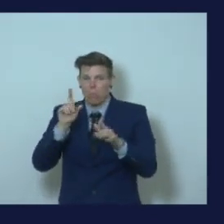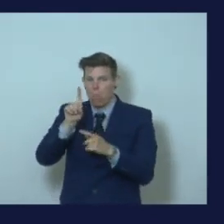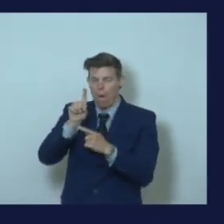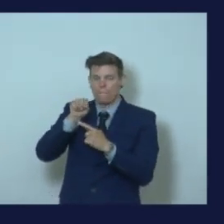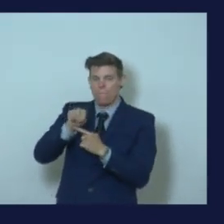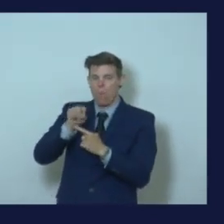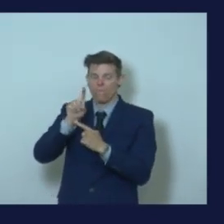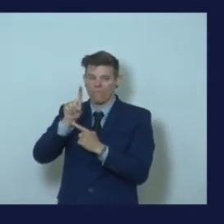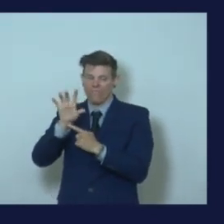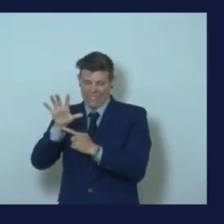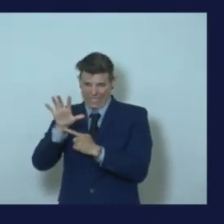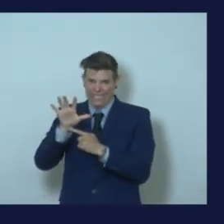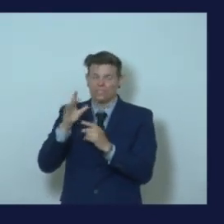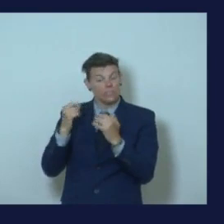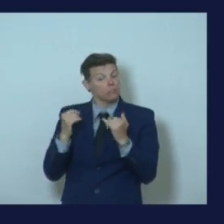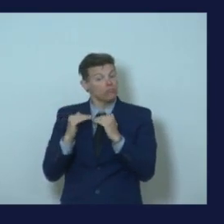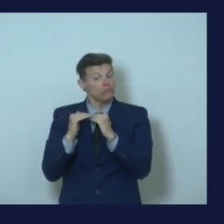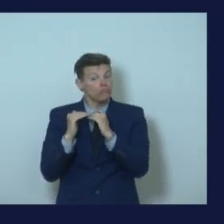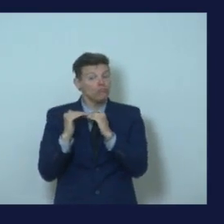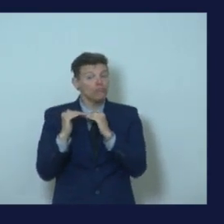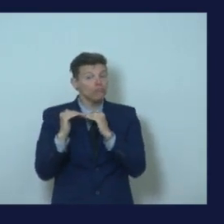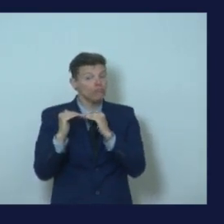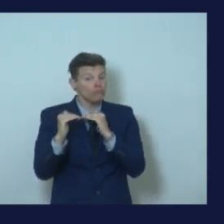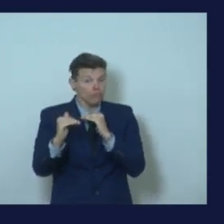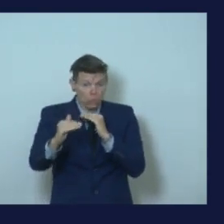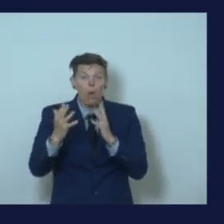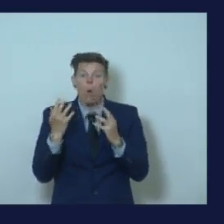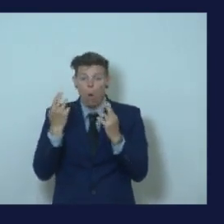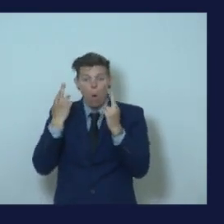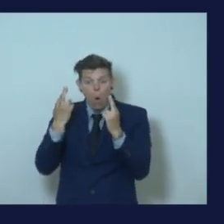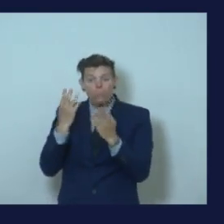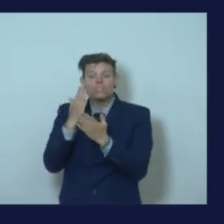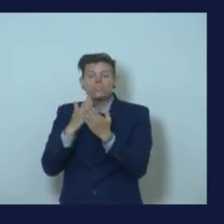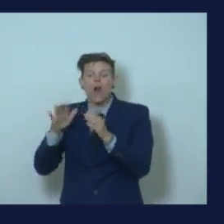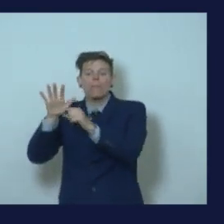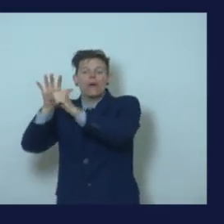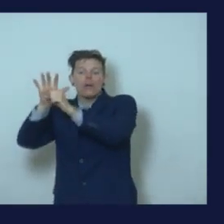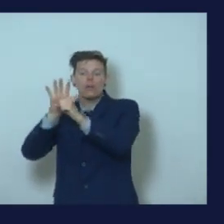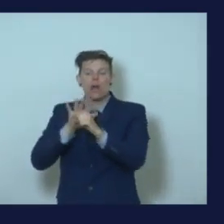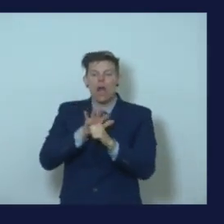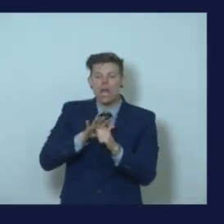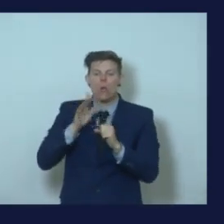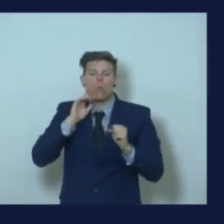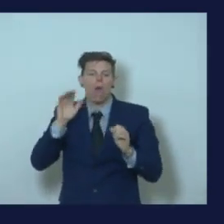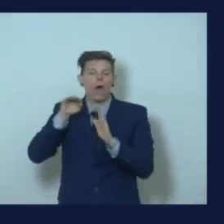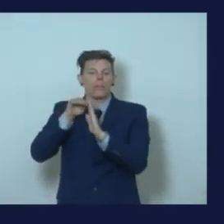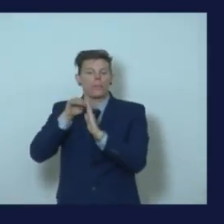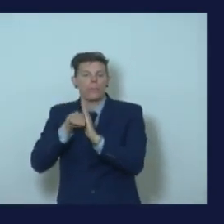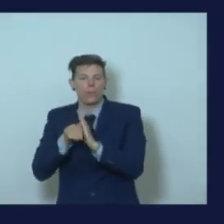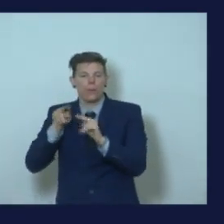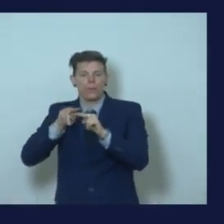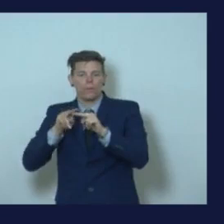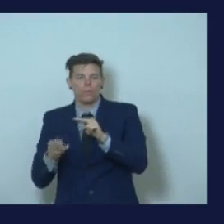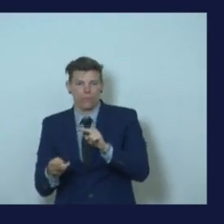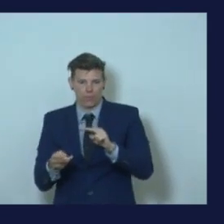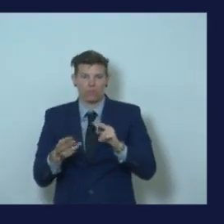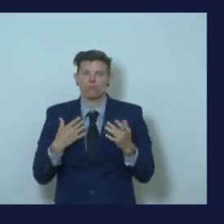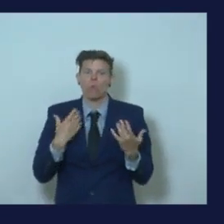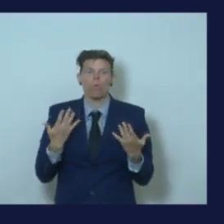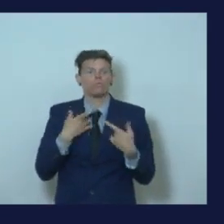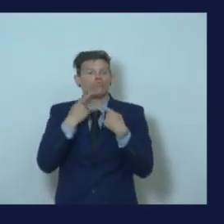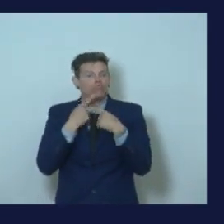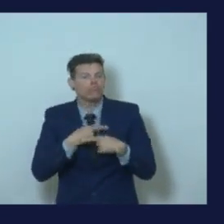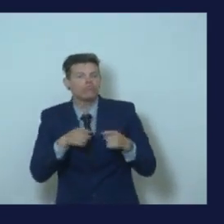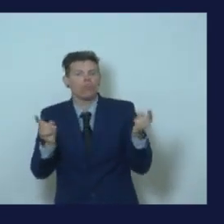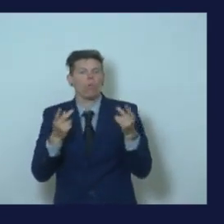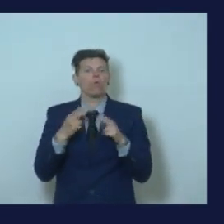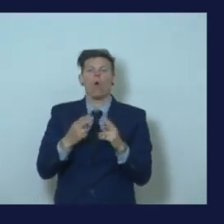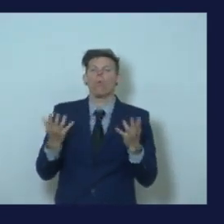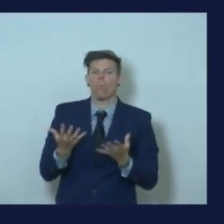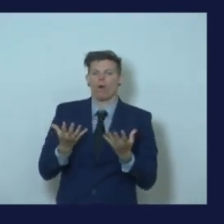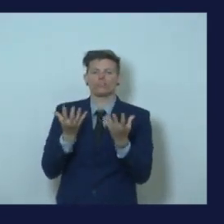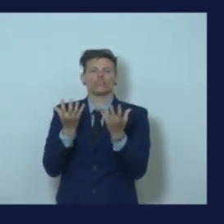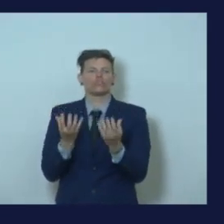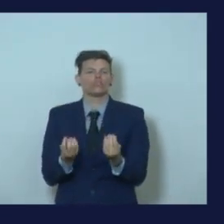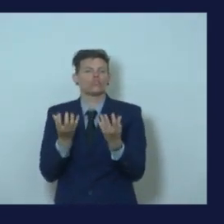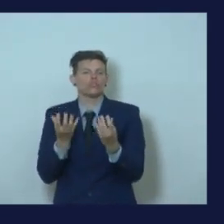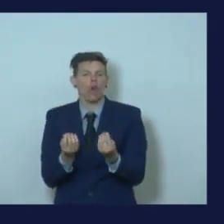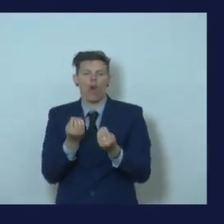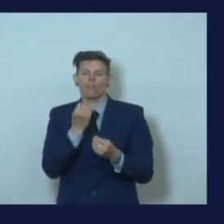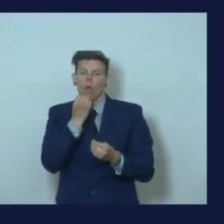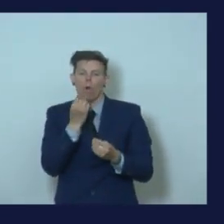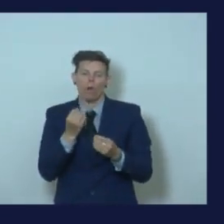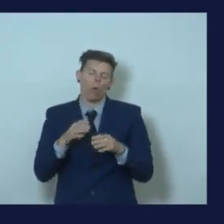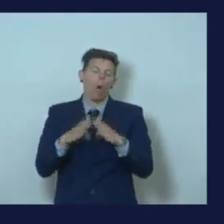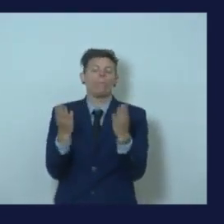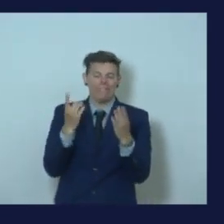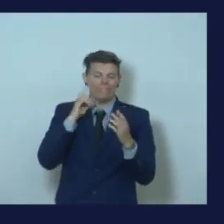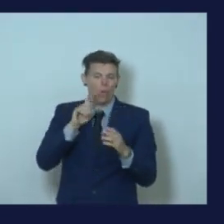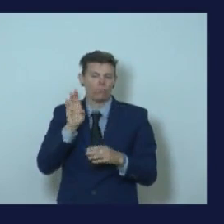EVEN SO BECAUSE THE RATE OF INFECTION HAS STABLE AND AND AND WE HOPE TO REPORT, YOU KNOW, CONTINUING TO DECLINE IN AREAS WHERE WE NEED IT TO WE’RE ANNOUNCING TODAY WHAT WE ARE